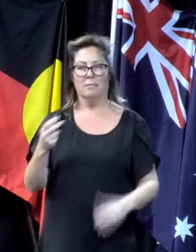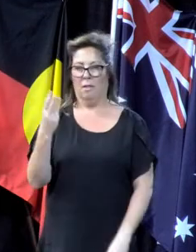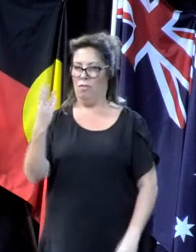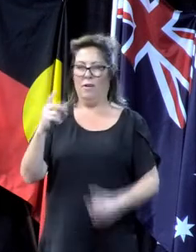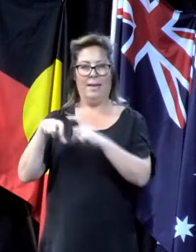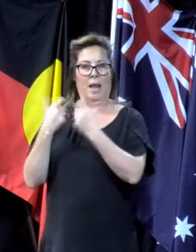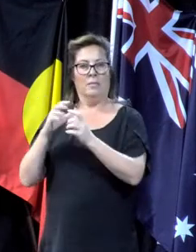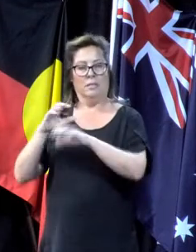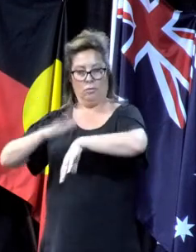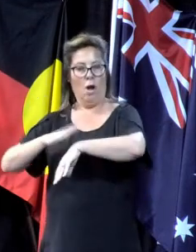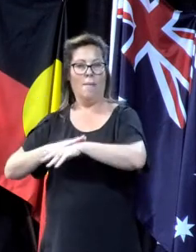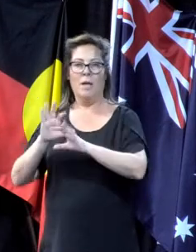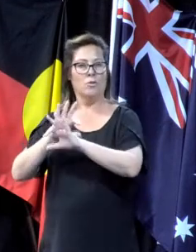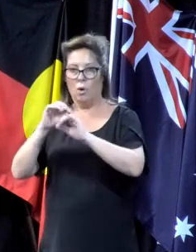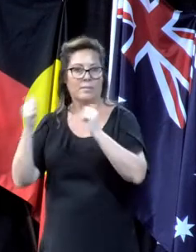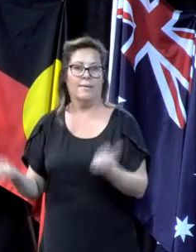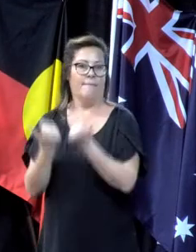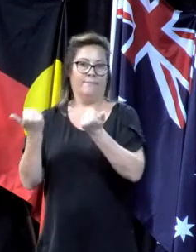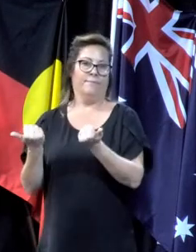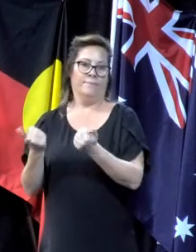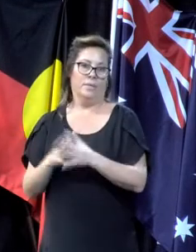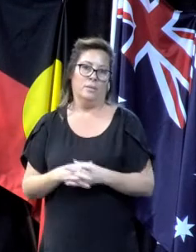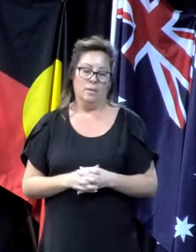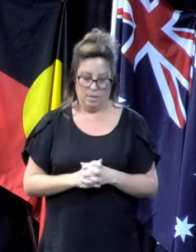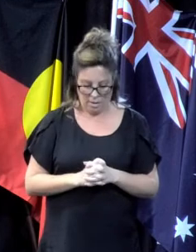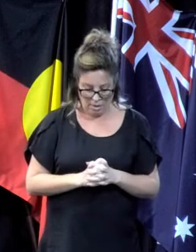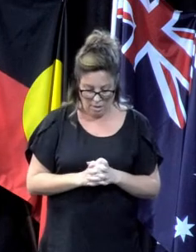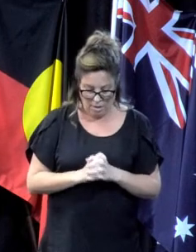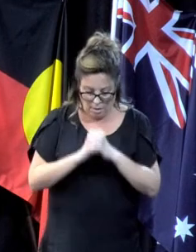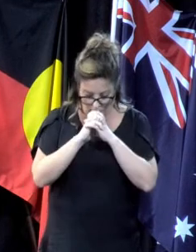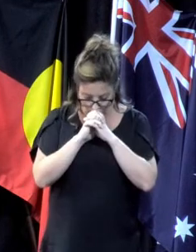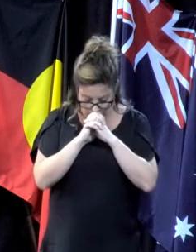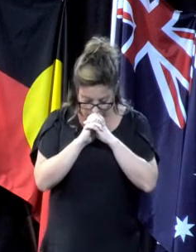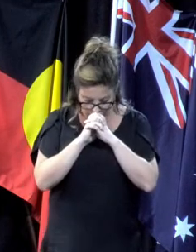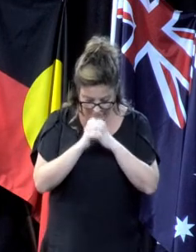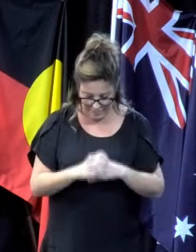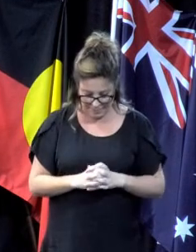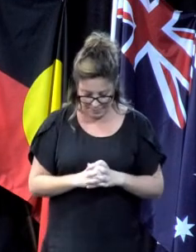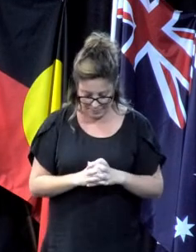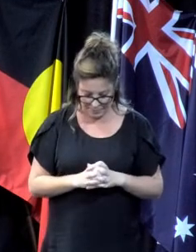You also list increased financial resources to schools to support the